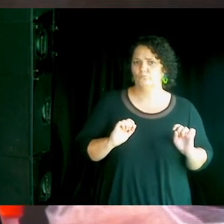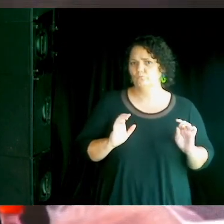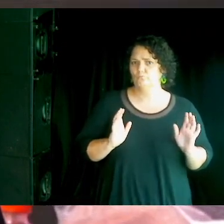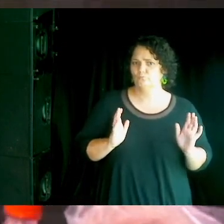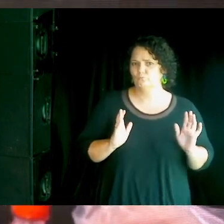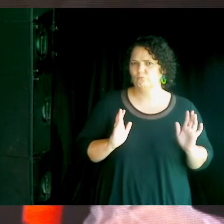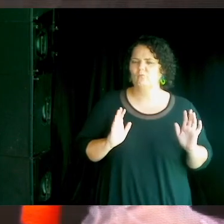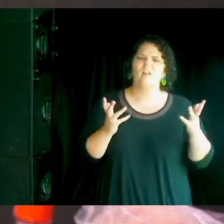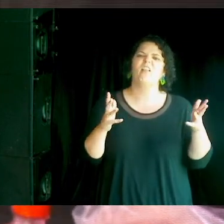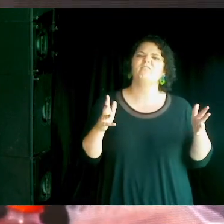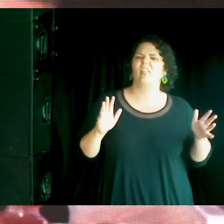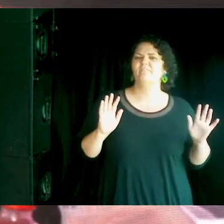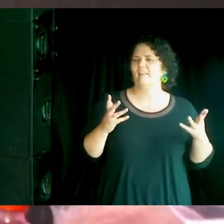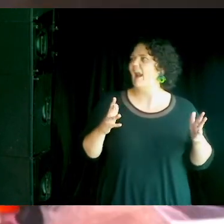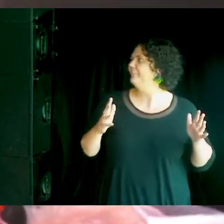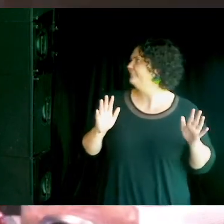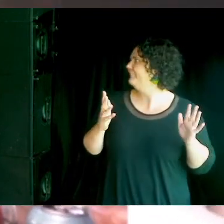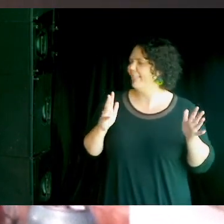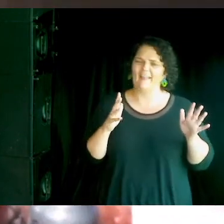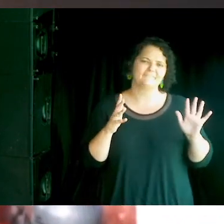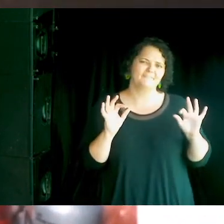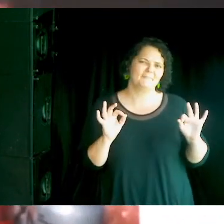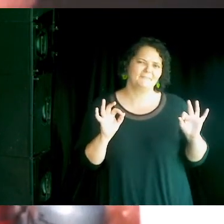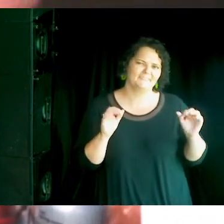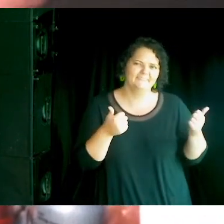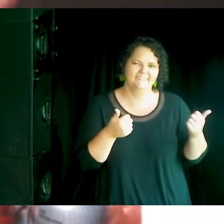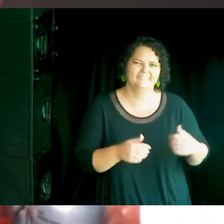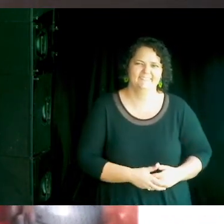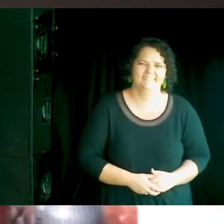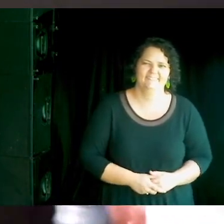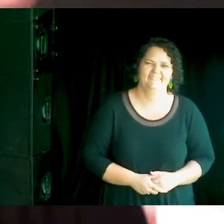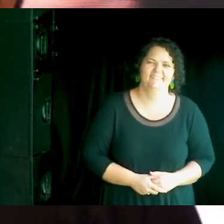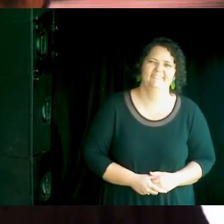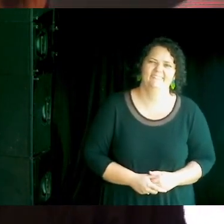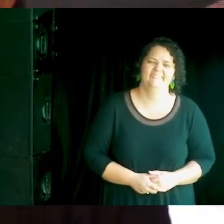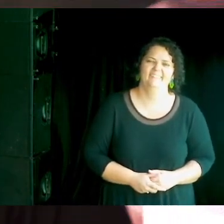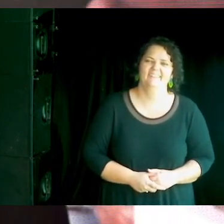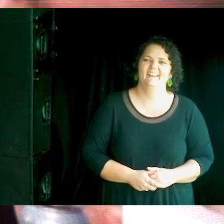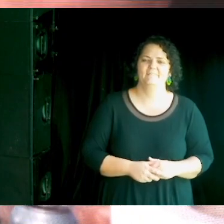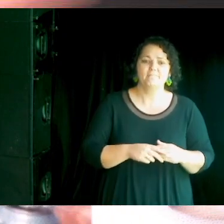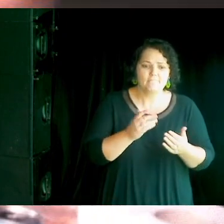leave it as it is yes perfect what are you eating oh there's some for me okay yes so basically let